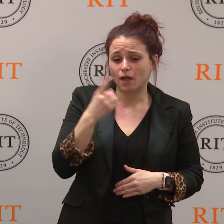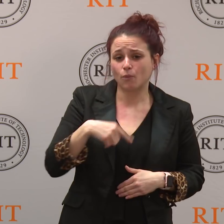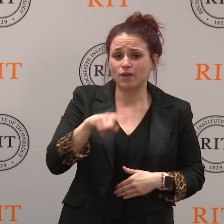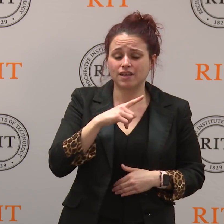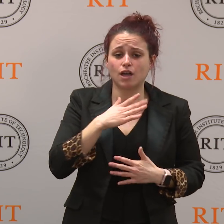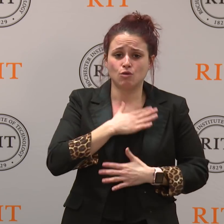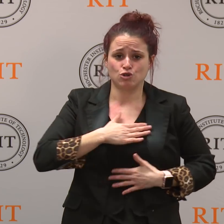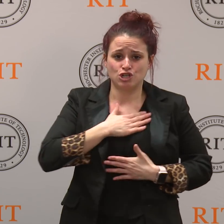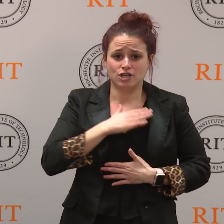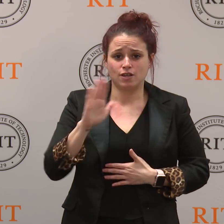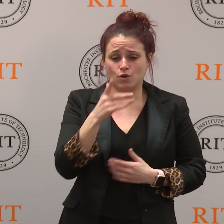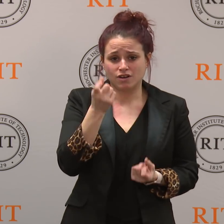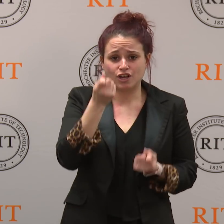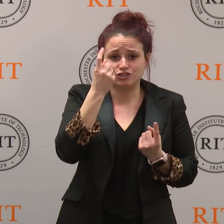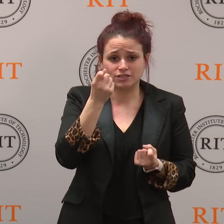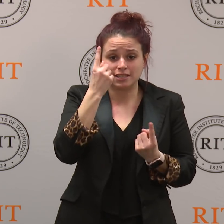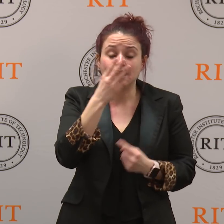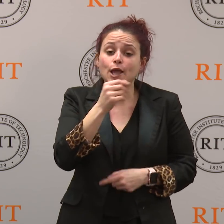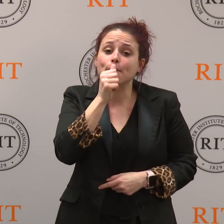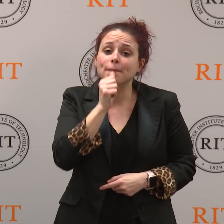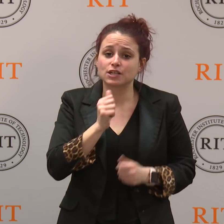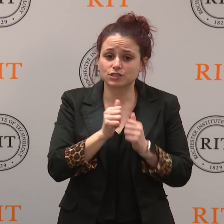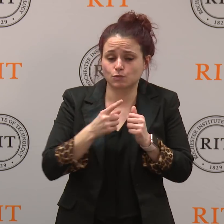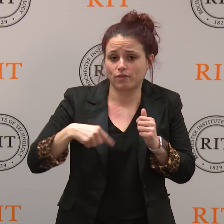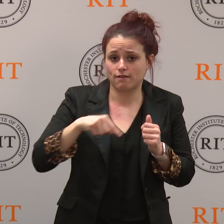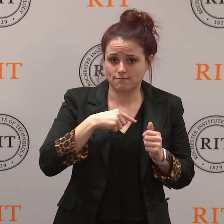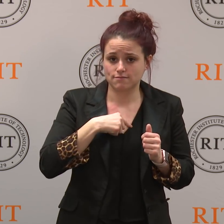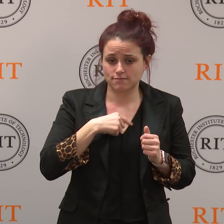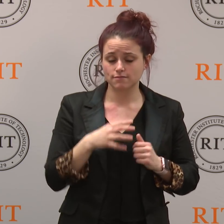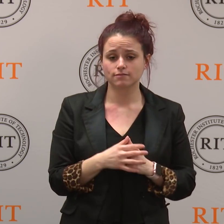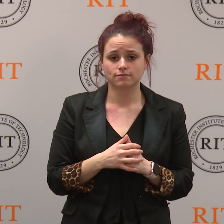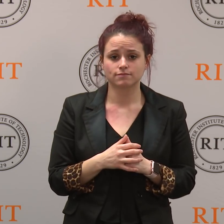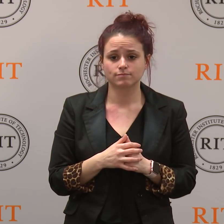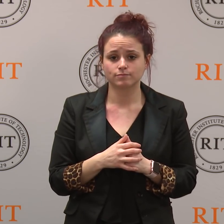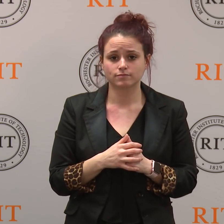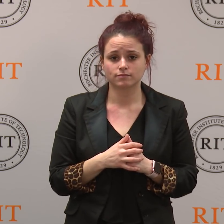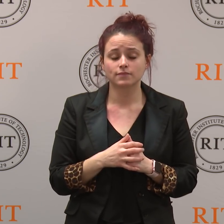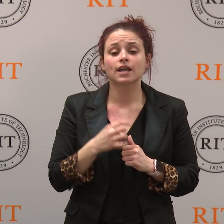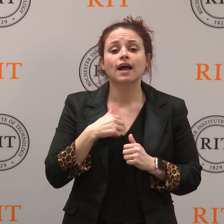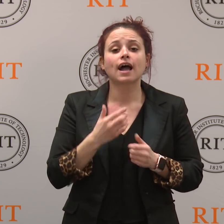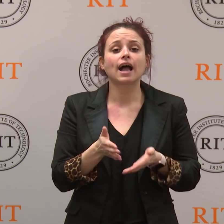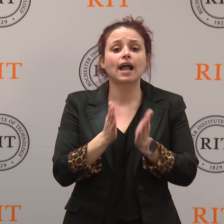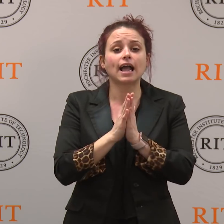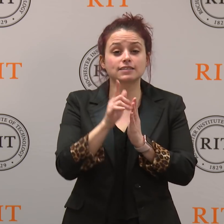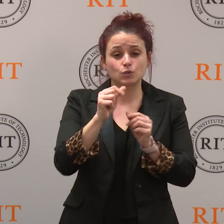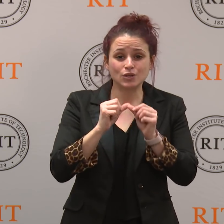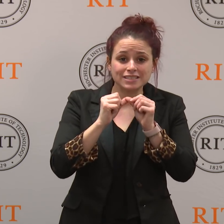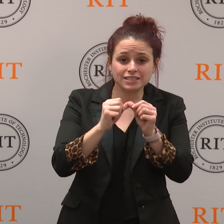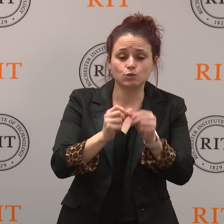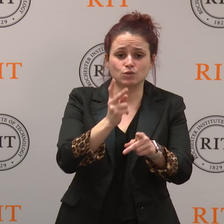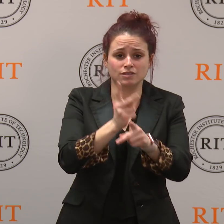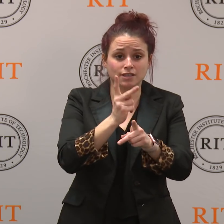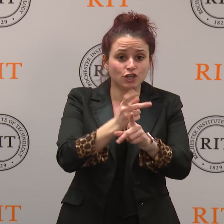your understanding and patience. I ask that you continue to take care of yourselves, by